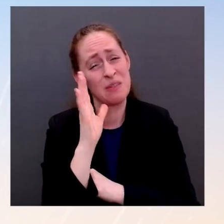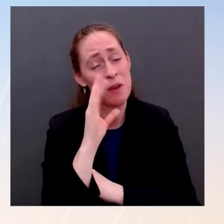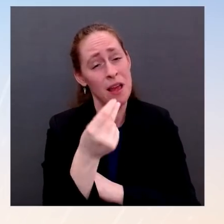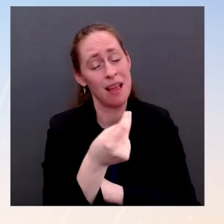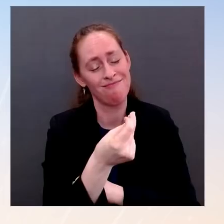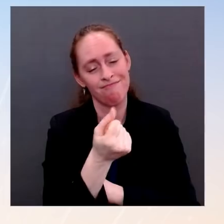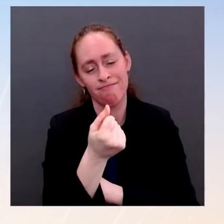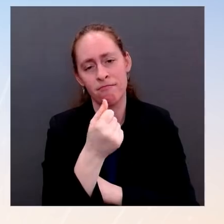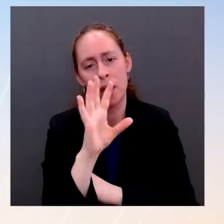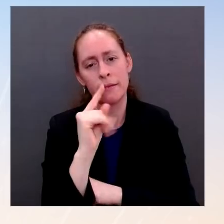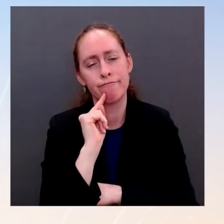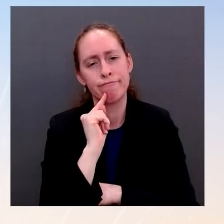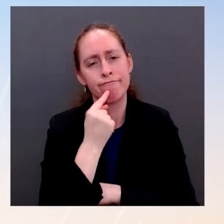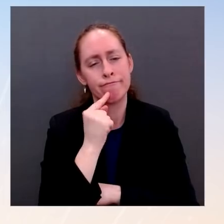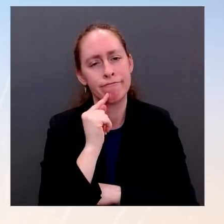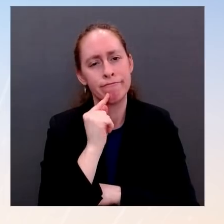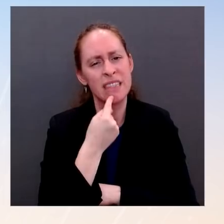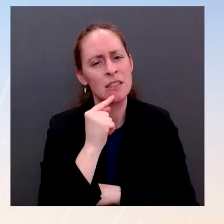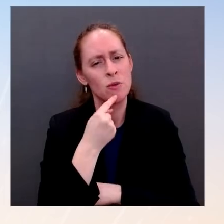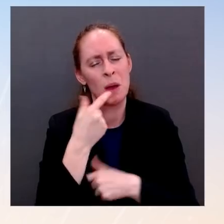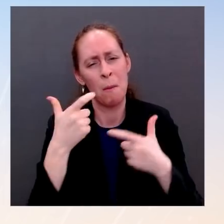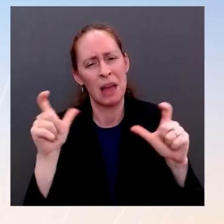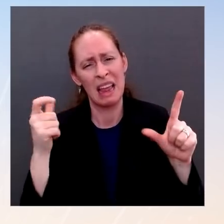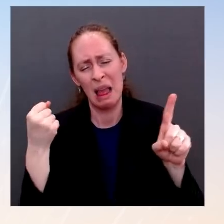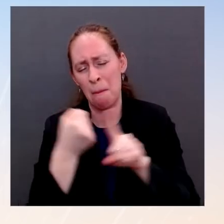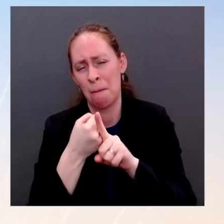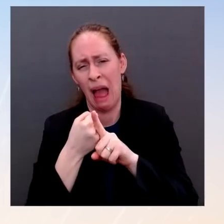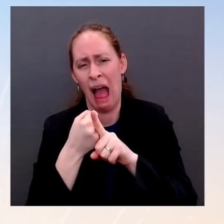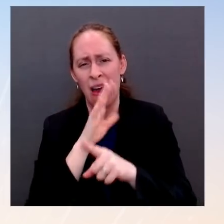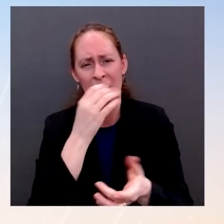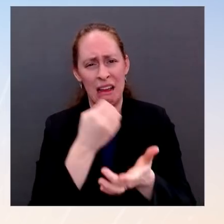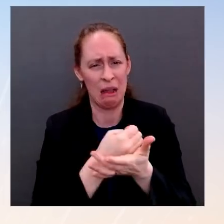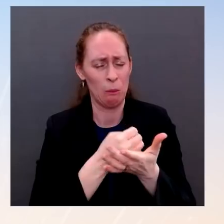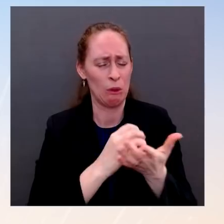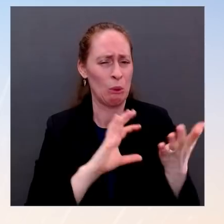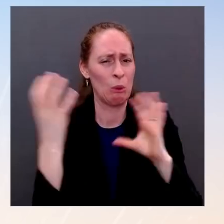Ms. Psaki: Josh. It's going to be the last one. The Press: On the sanctions: If they're severe as you say,